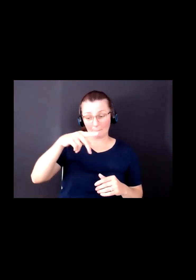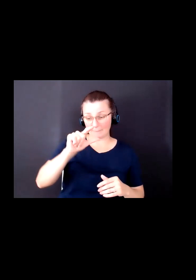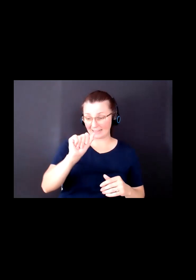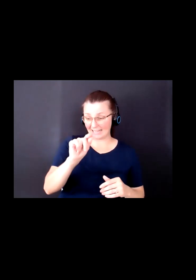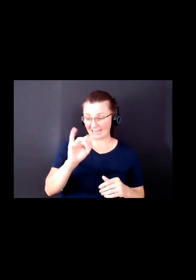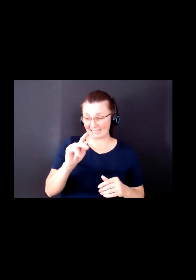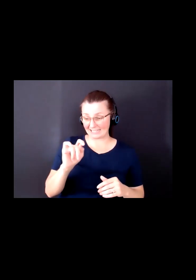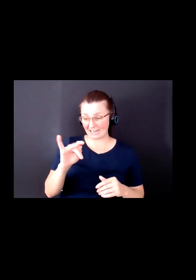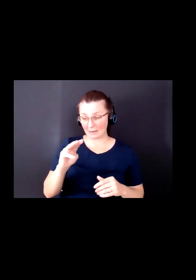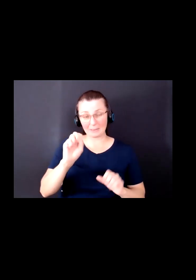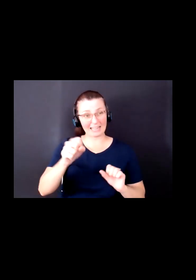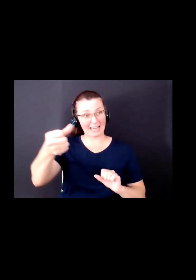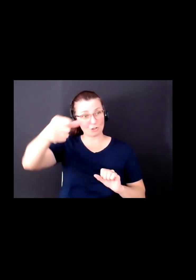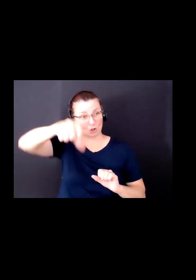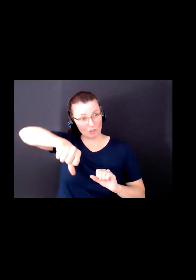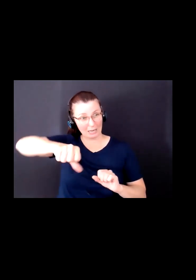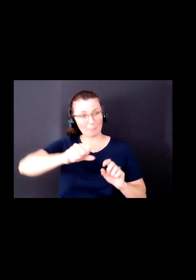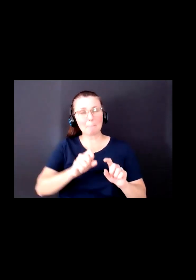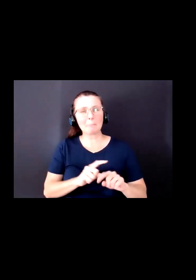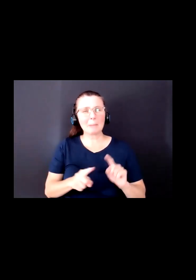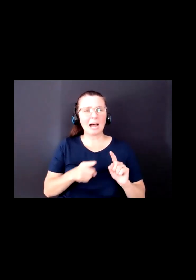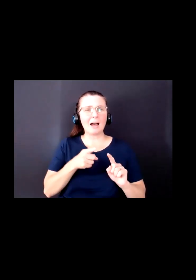they would still have obligations to explore other possibilities.